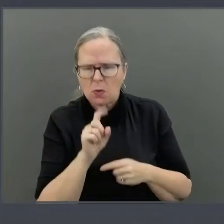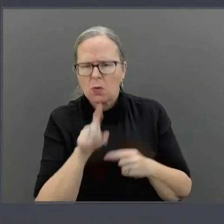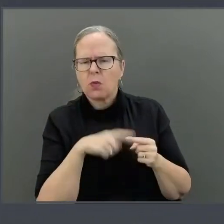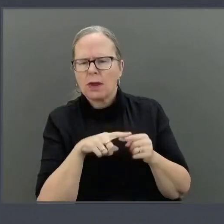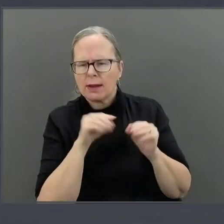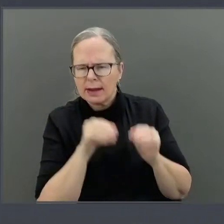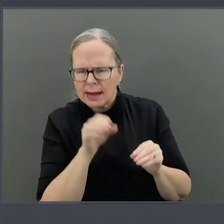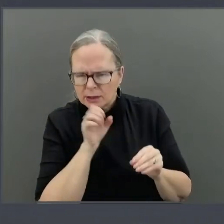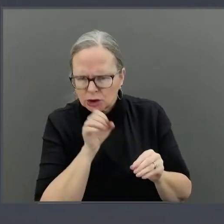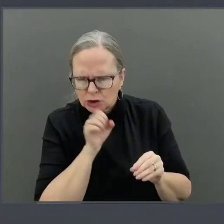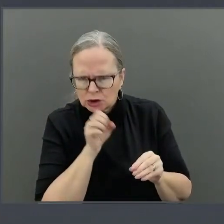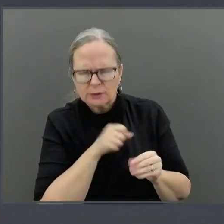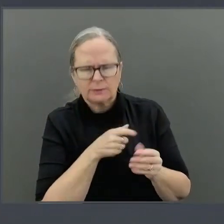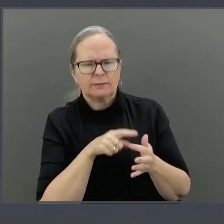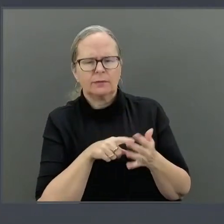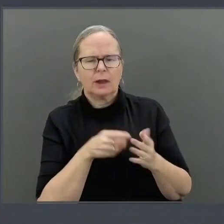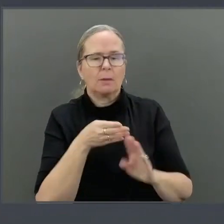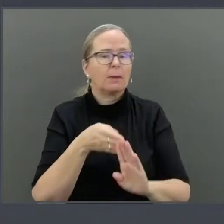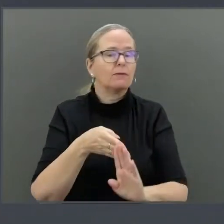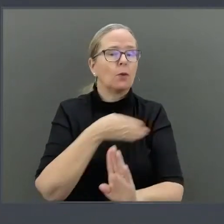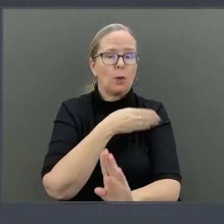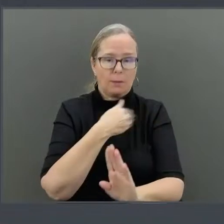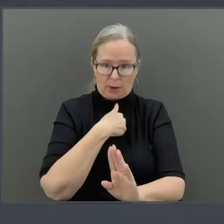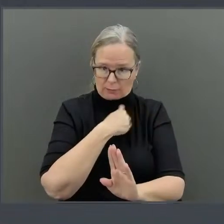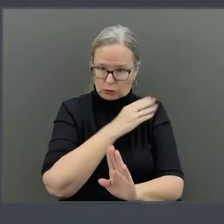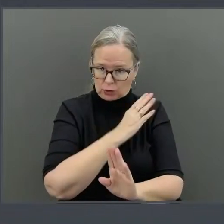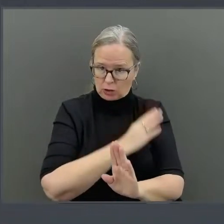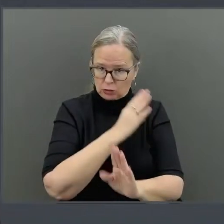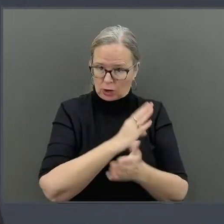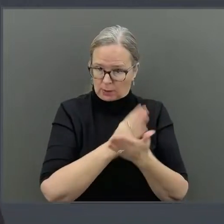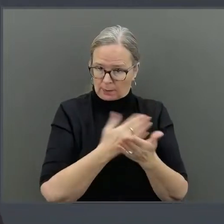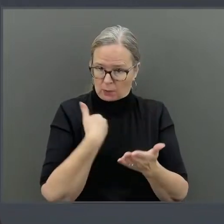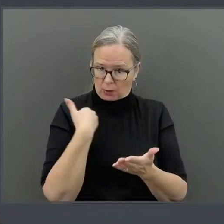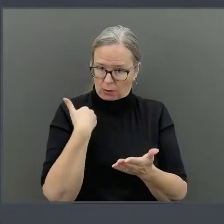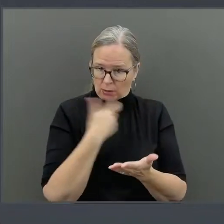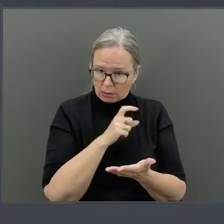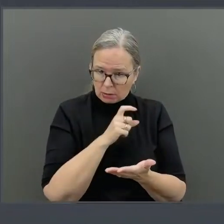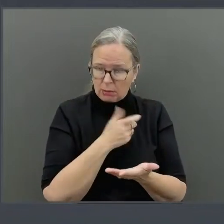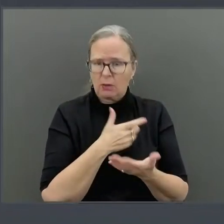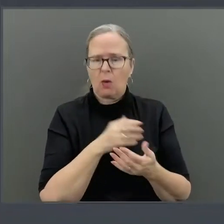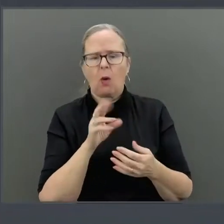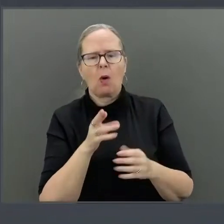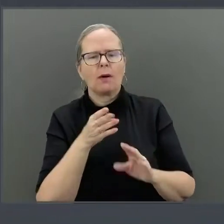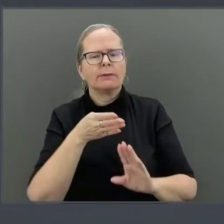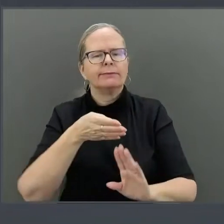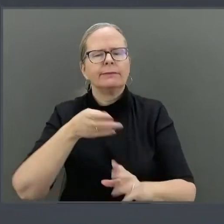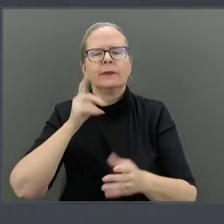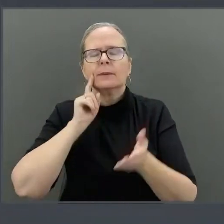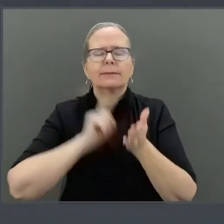from field inspections uh I looked into it after the question this pipe was rated good as we were